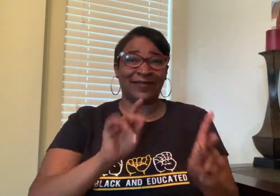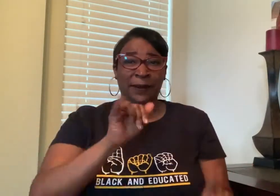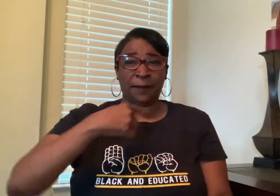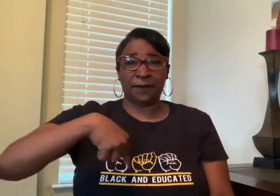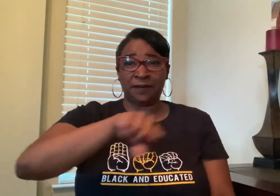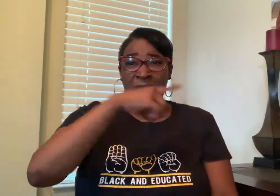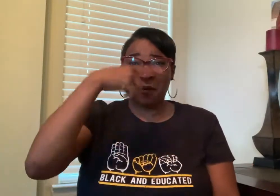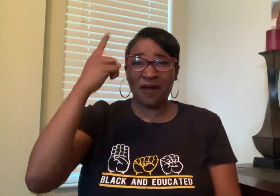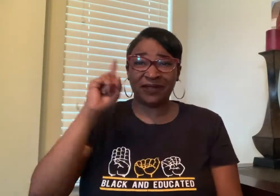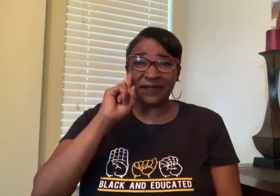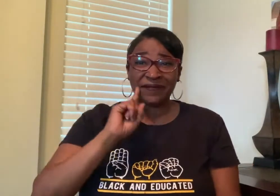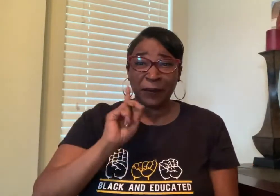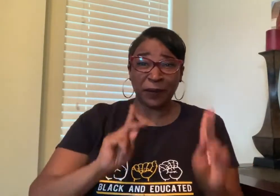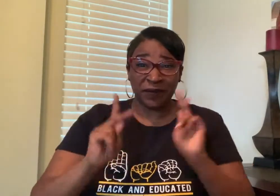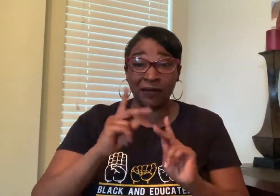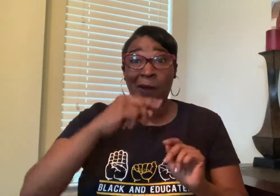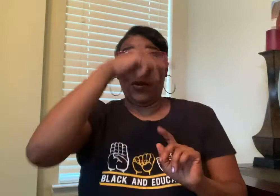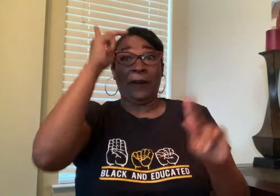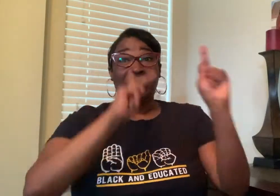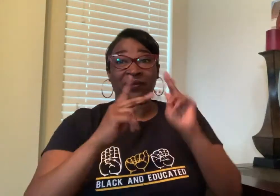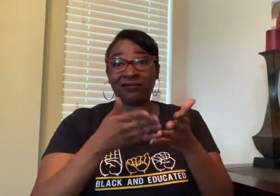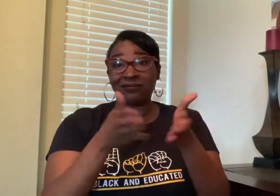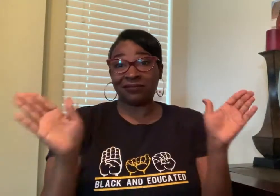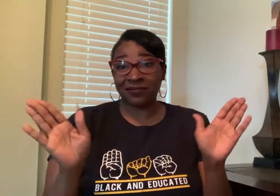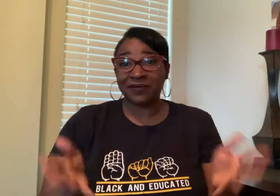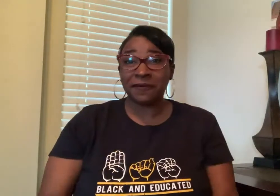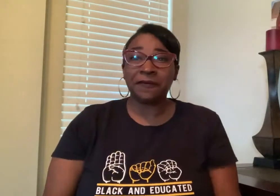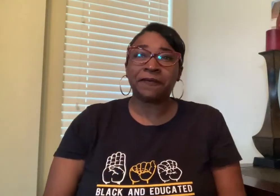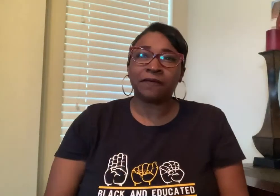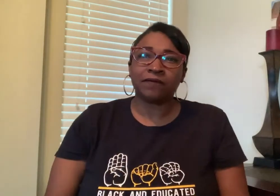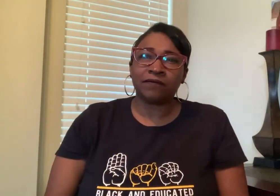This applies to us black deaf people and black people in general too.